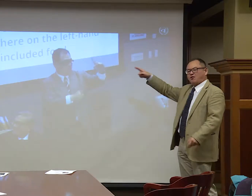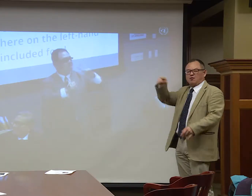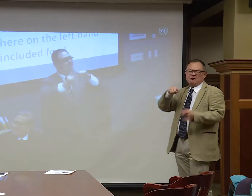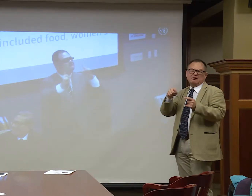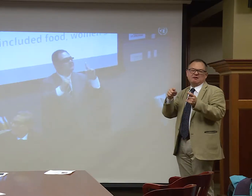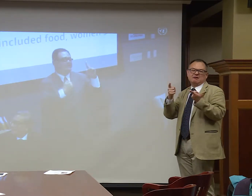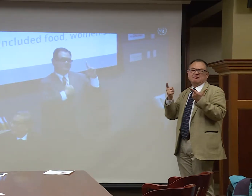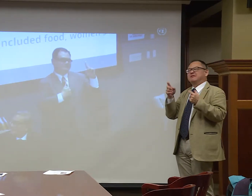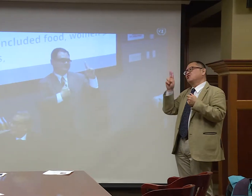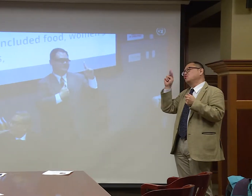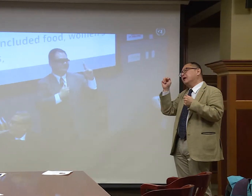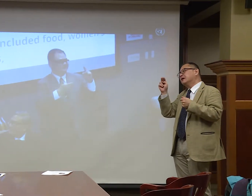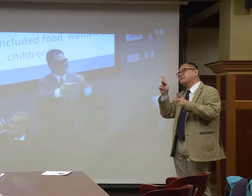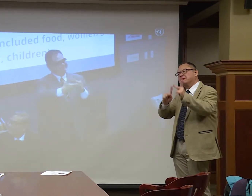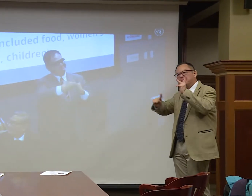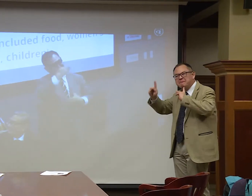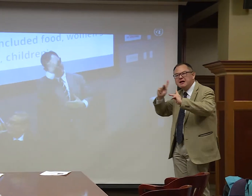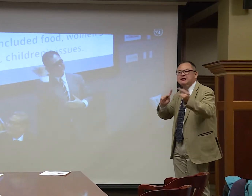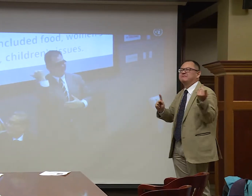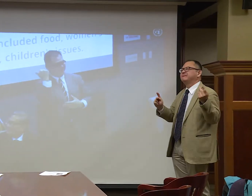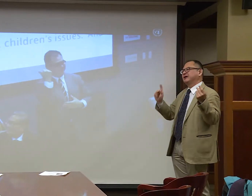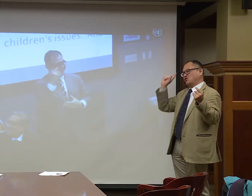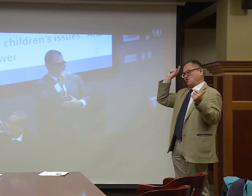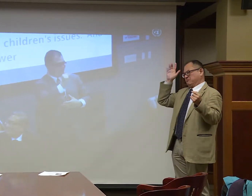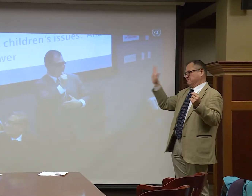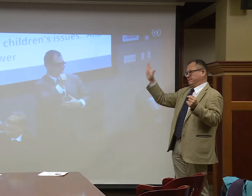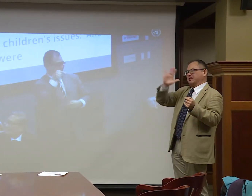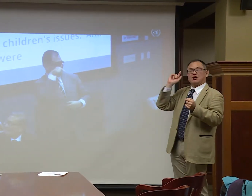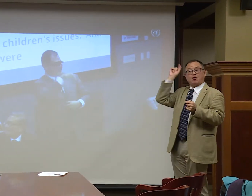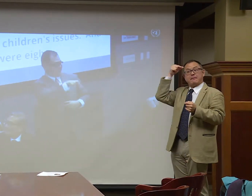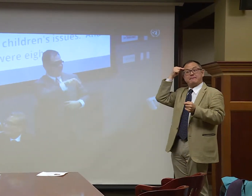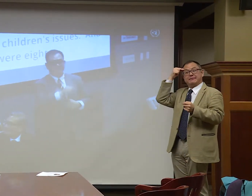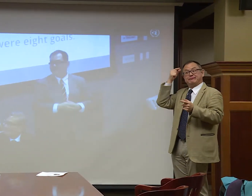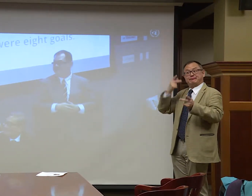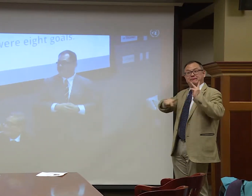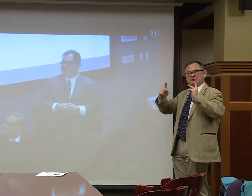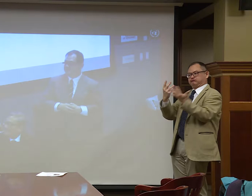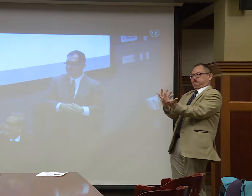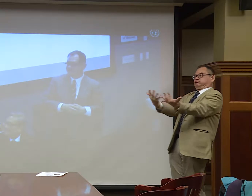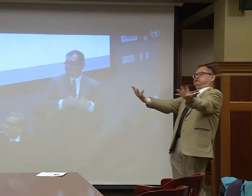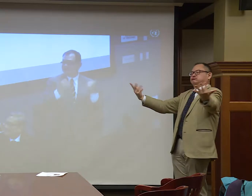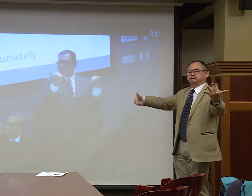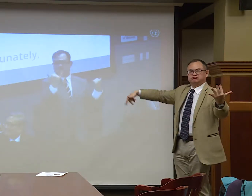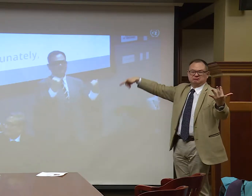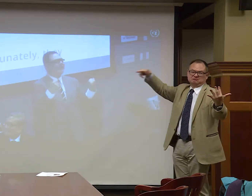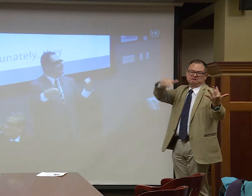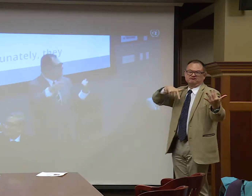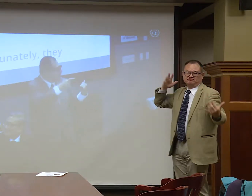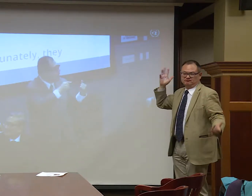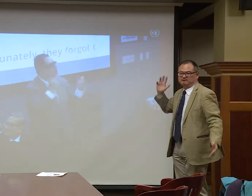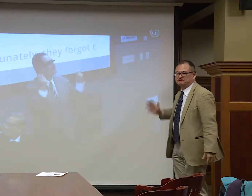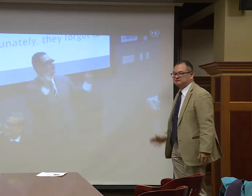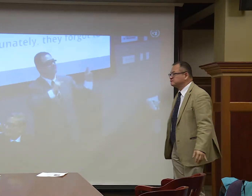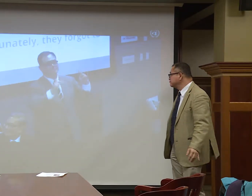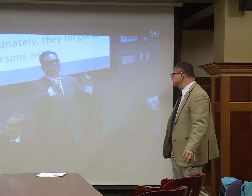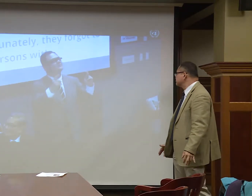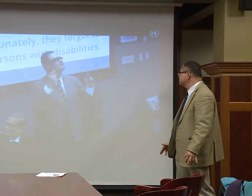So there were a variety of governmental people who are involved in the United Nations that were present at this presentation.